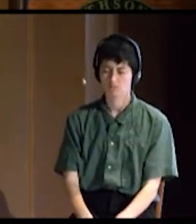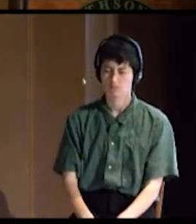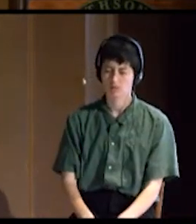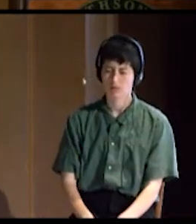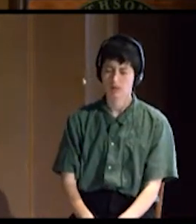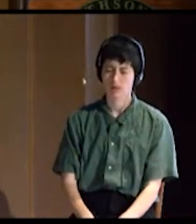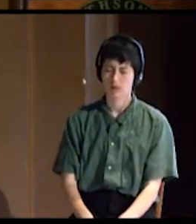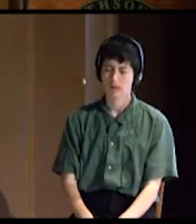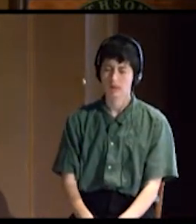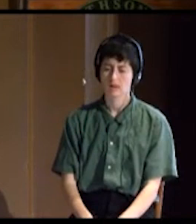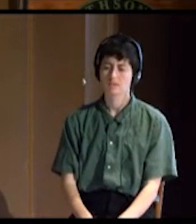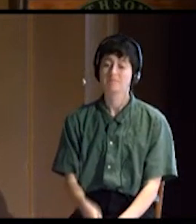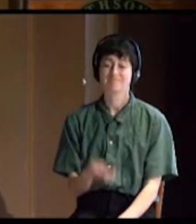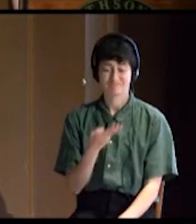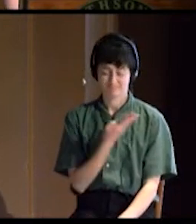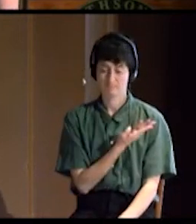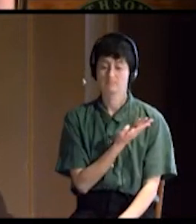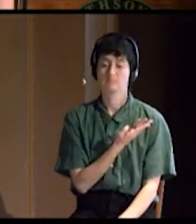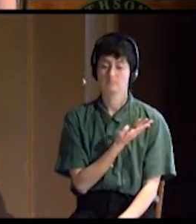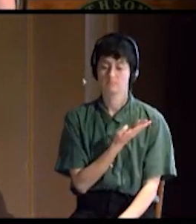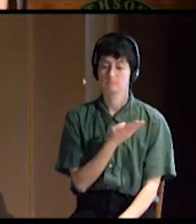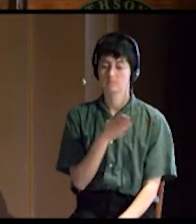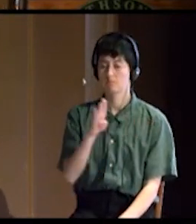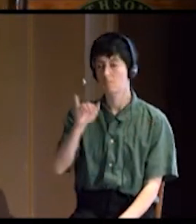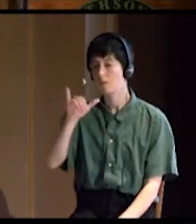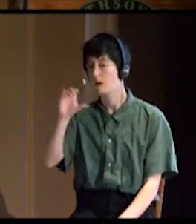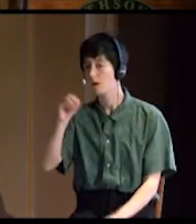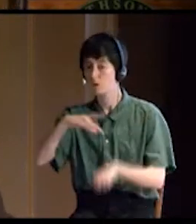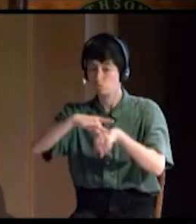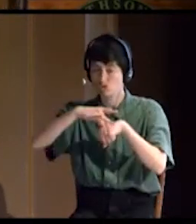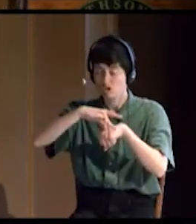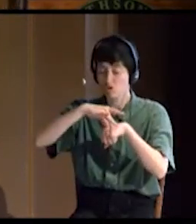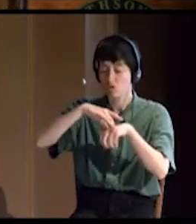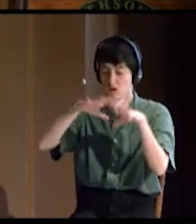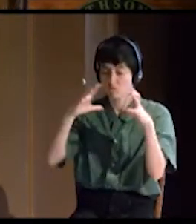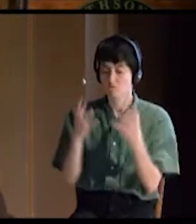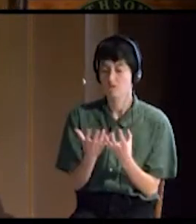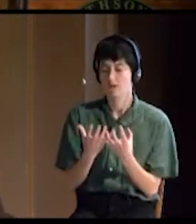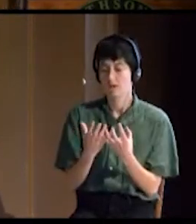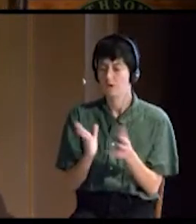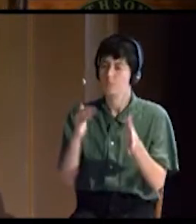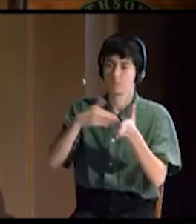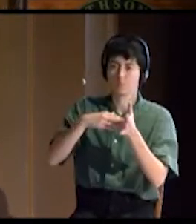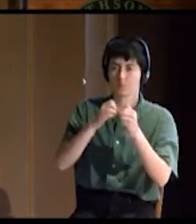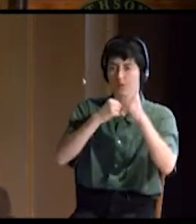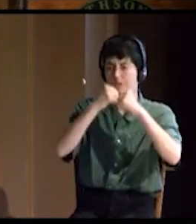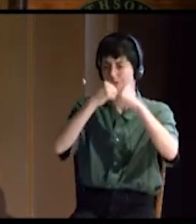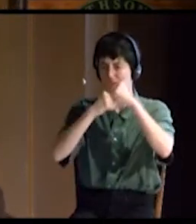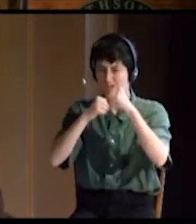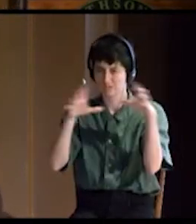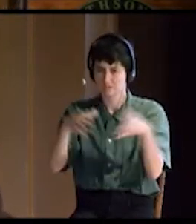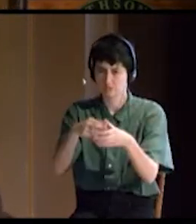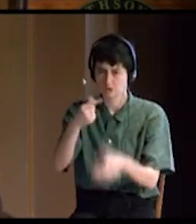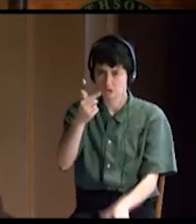This is a biogeographic reconstruction of the genus and I realize it's a a pretty complex figure. So please let me walk you through it.